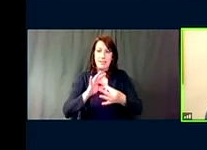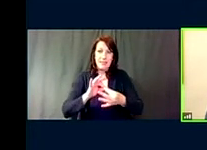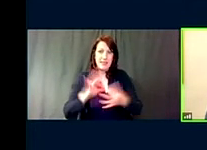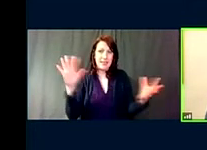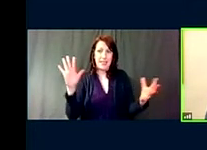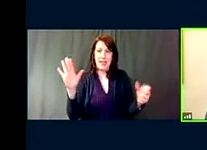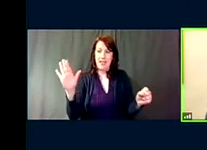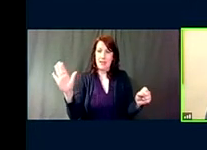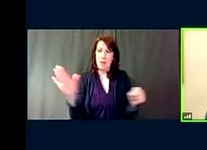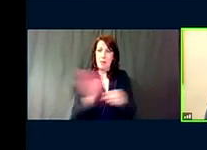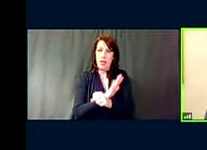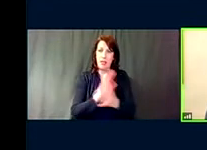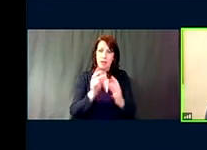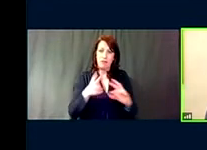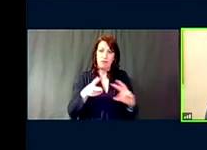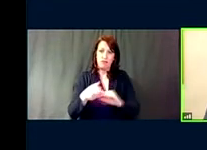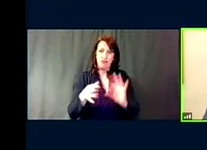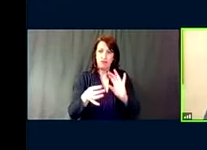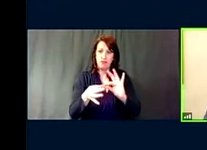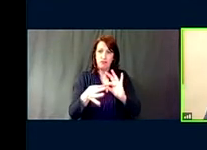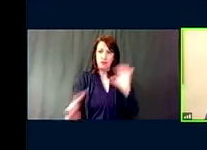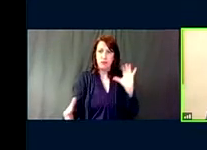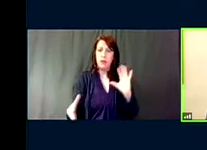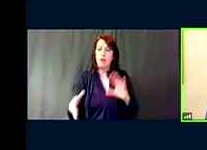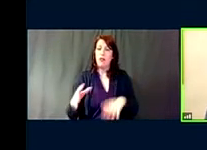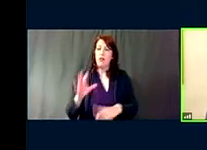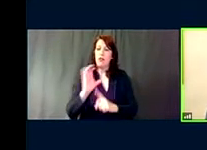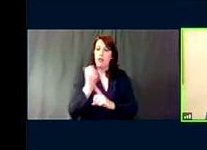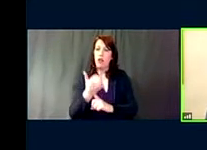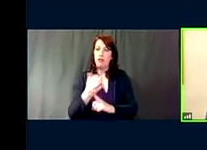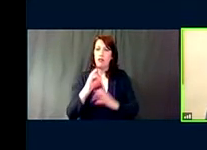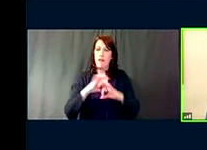WORLD, AND JUST COMPLETELY DISCONNECTED FROM THEIR CULTURES AND FAMILIES.